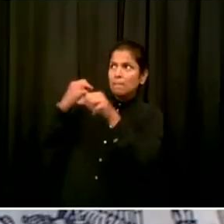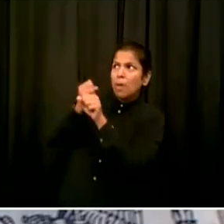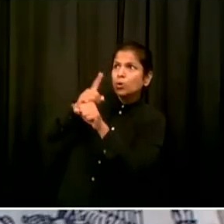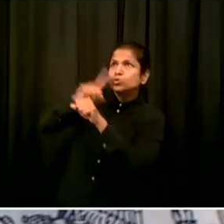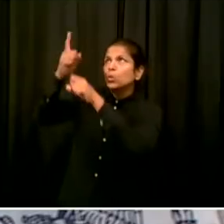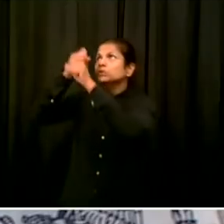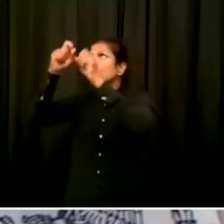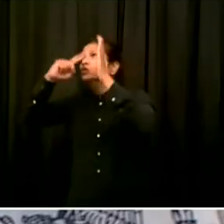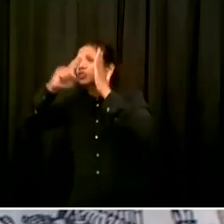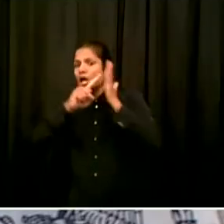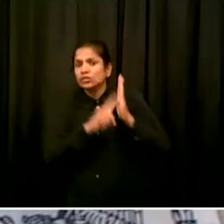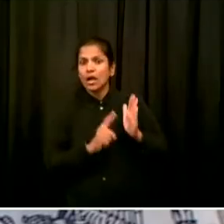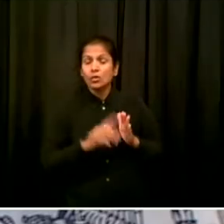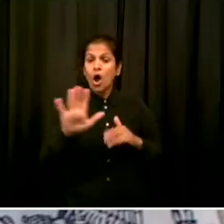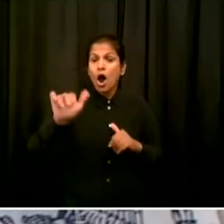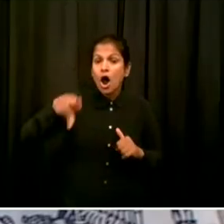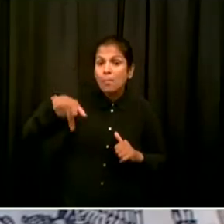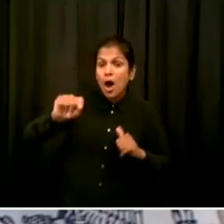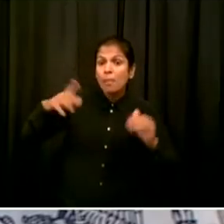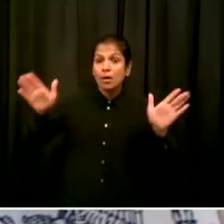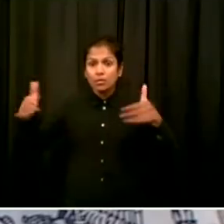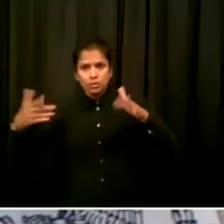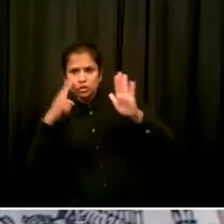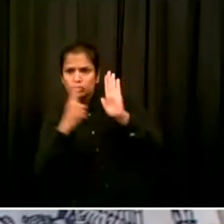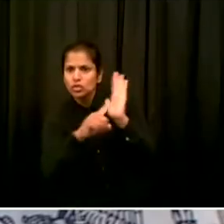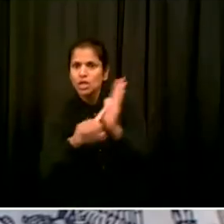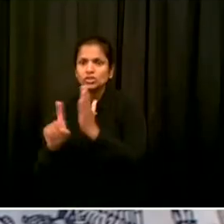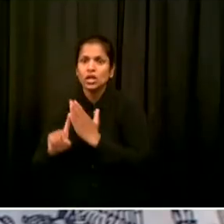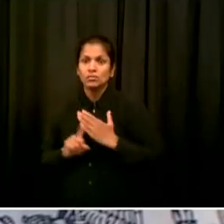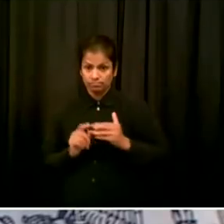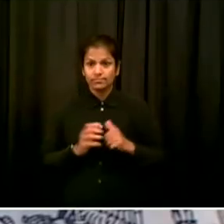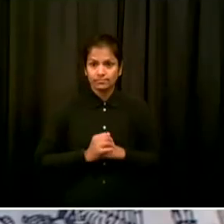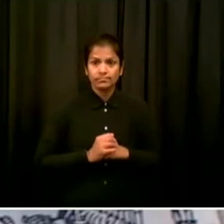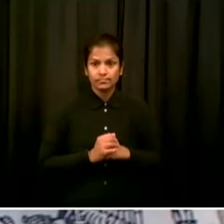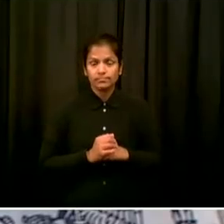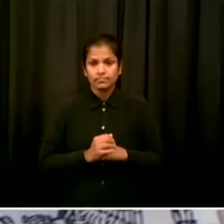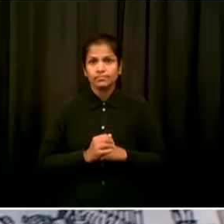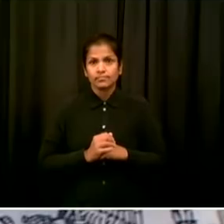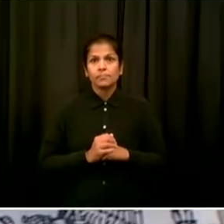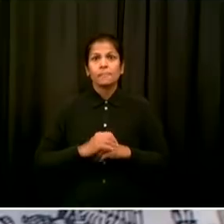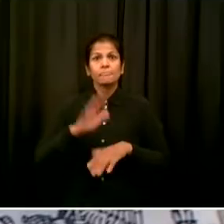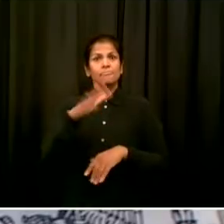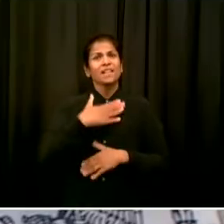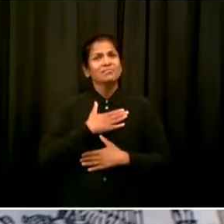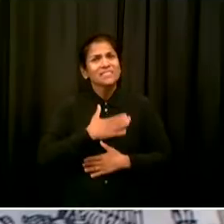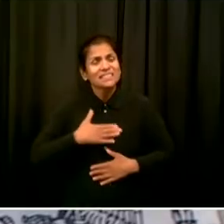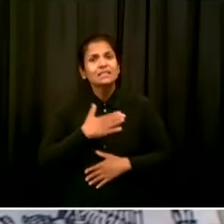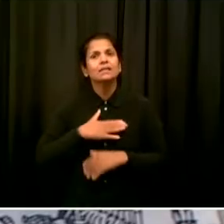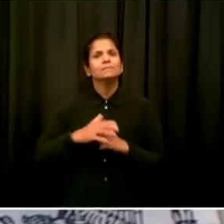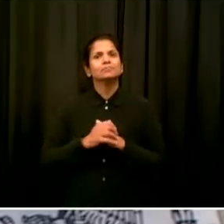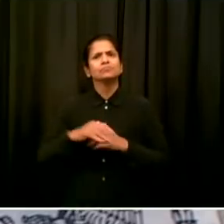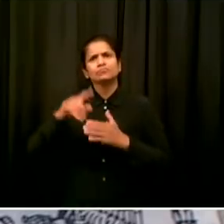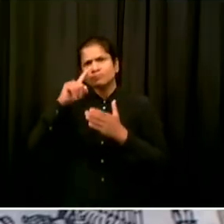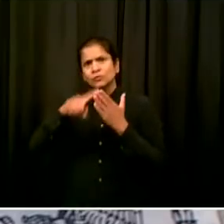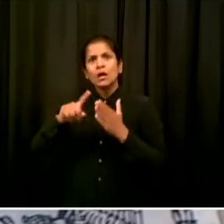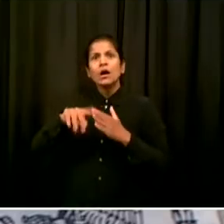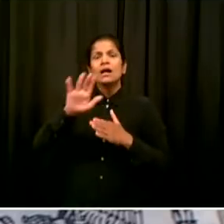THT ACOULD FLY AROUND. IT IS SARMT TO TAKE THIS